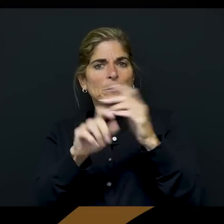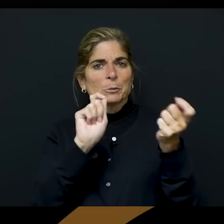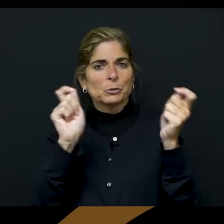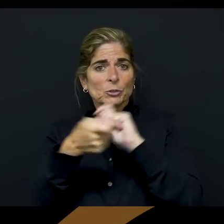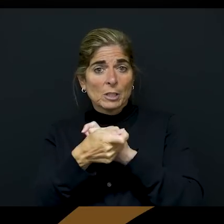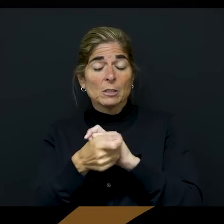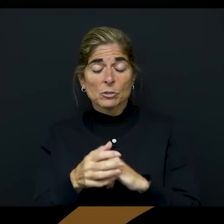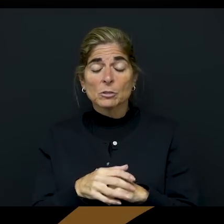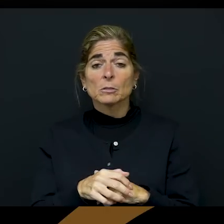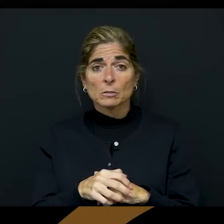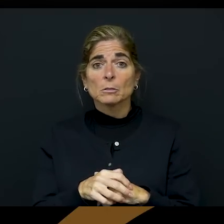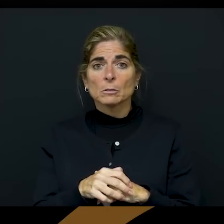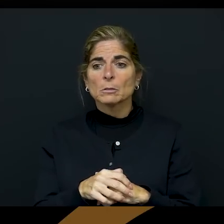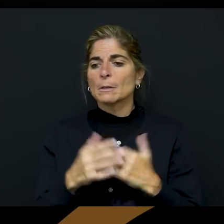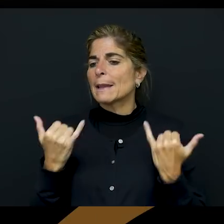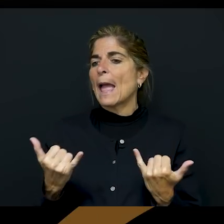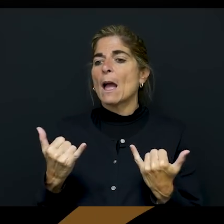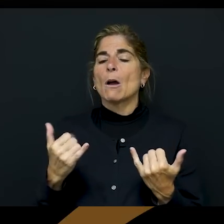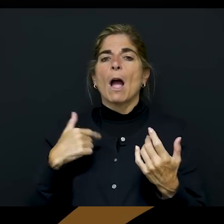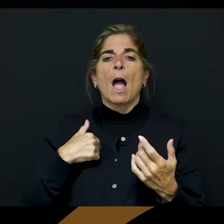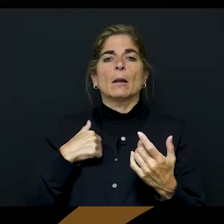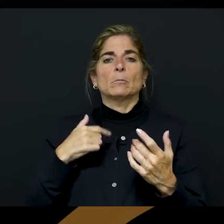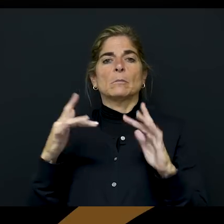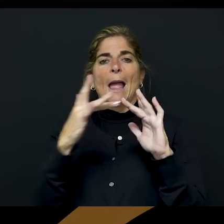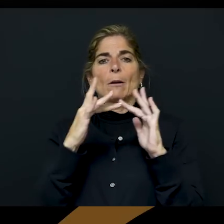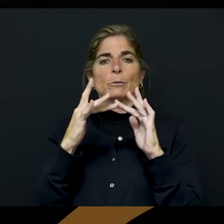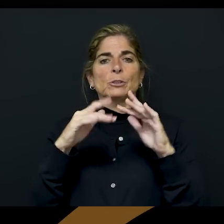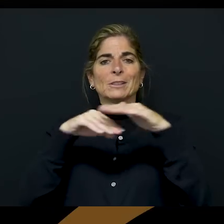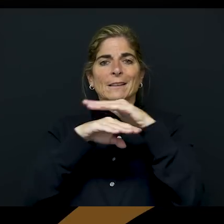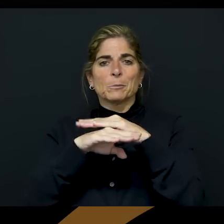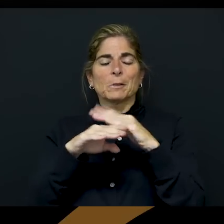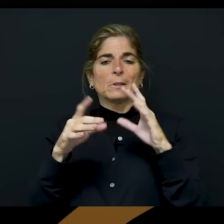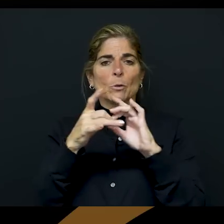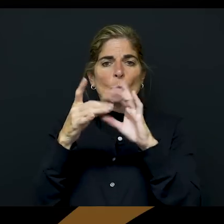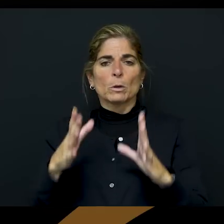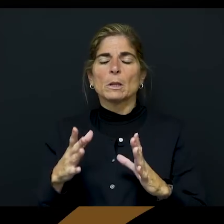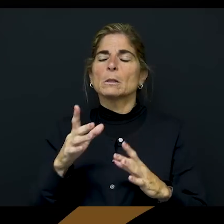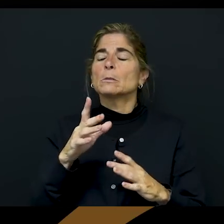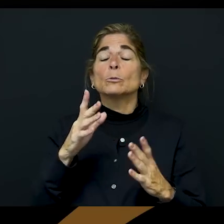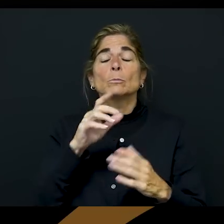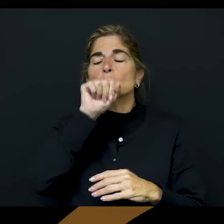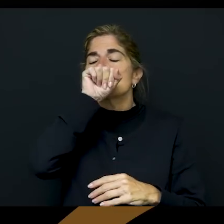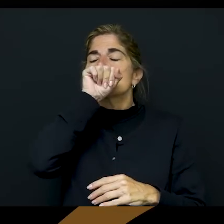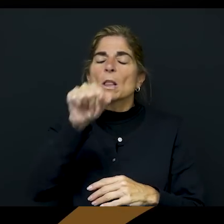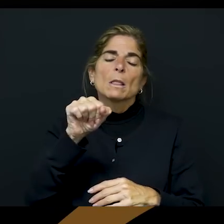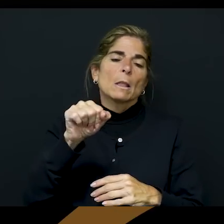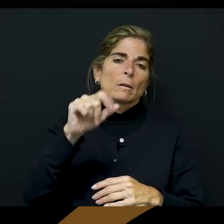Now, that role has now evolved into what I'm doing. Company Accessibility Leader For P&G. It's my dream job.